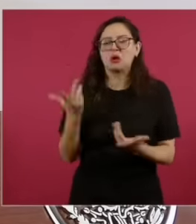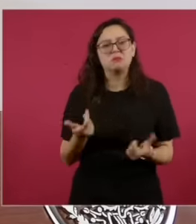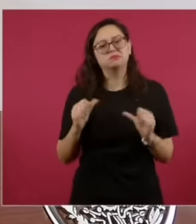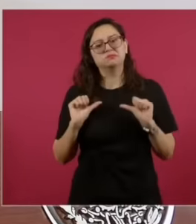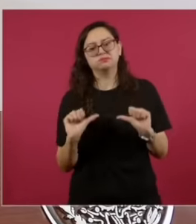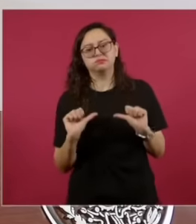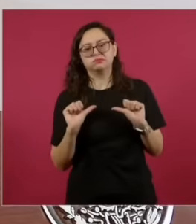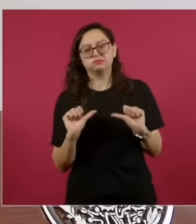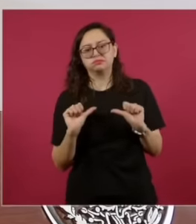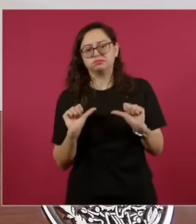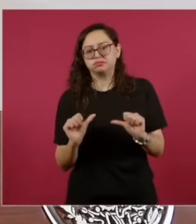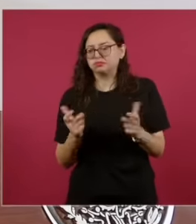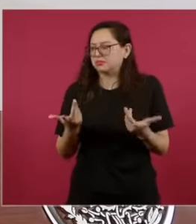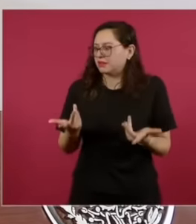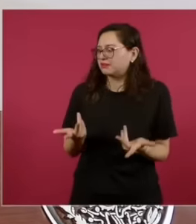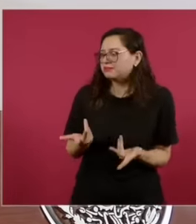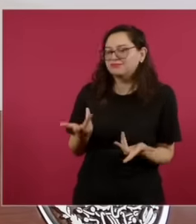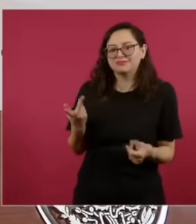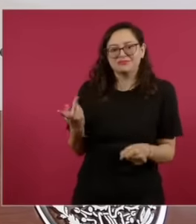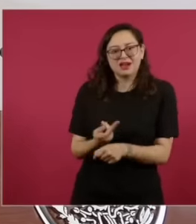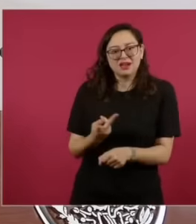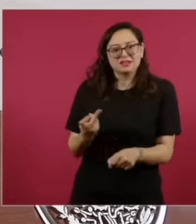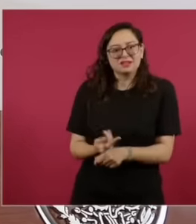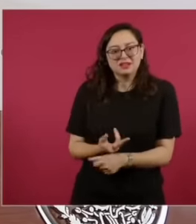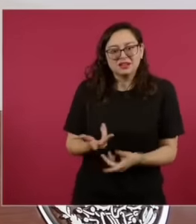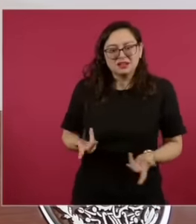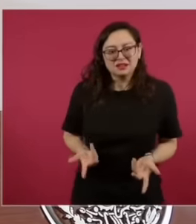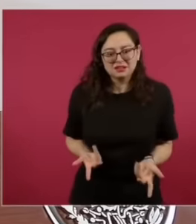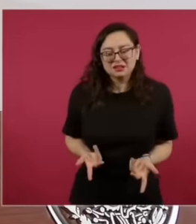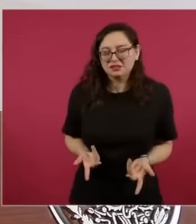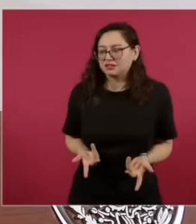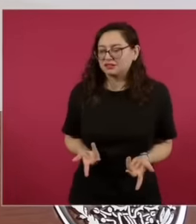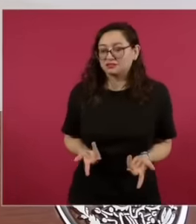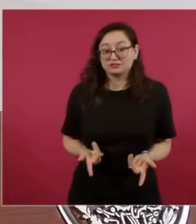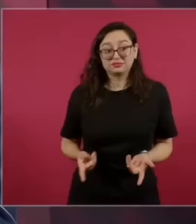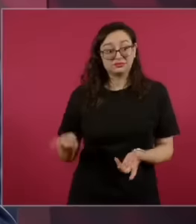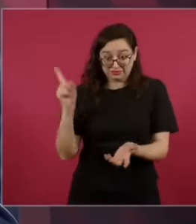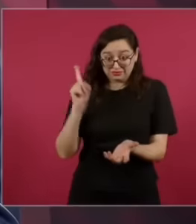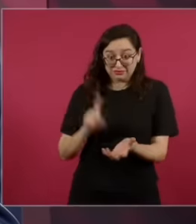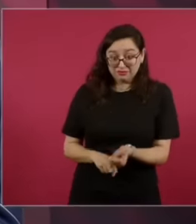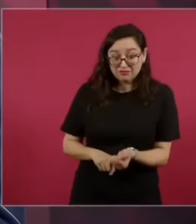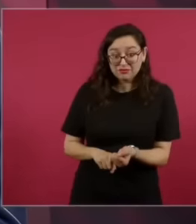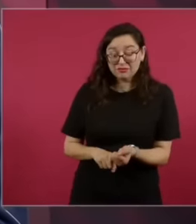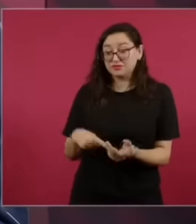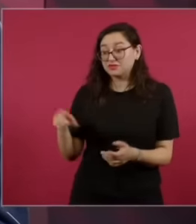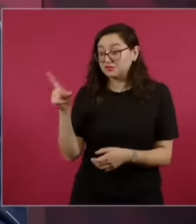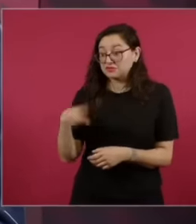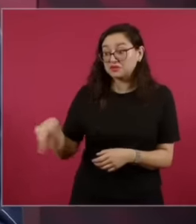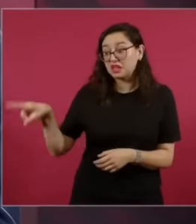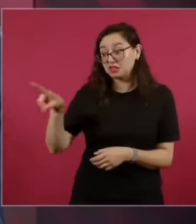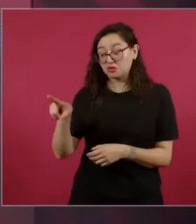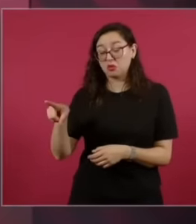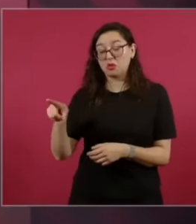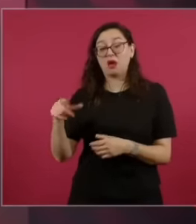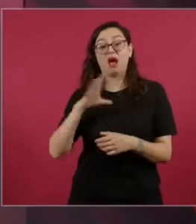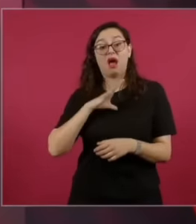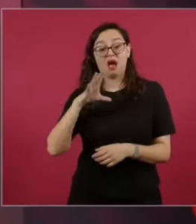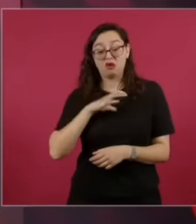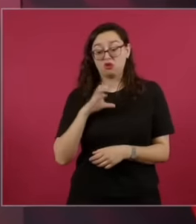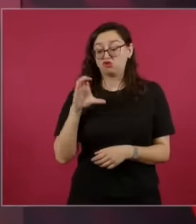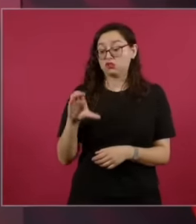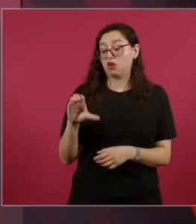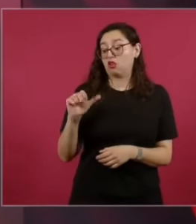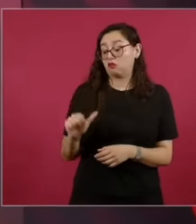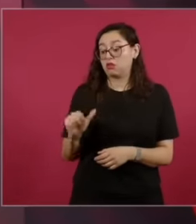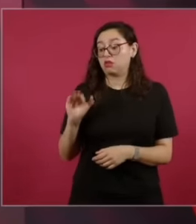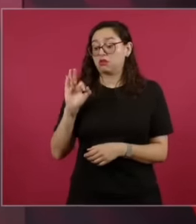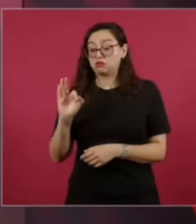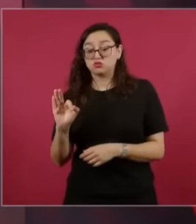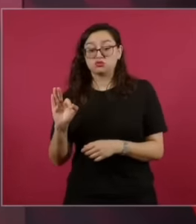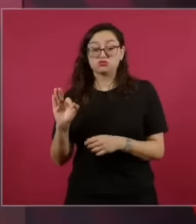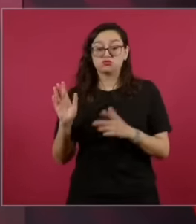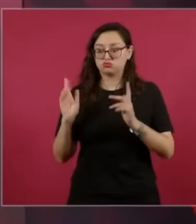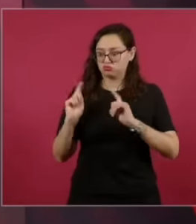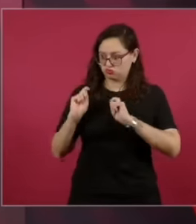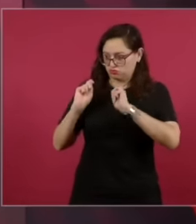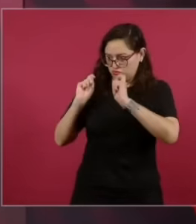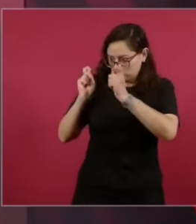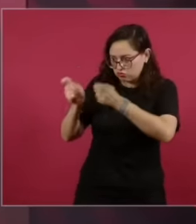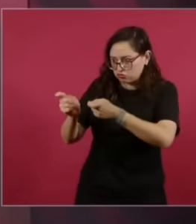a judiciary council functioned, the purpose of which was